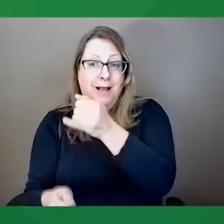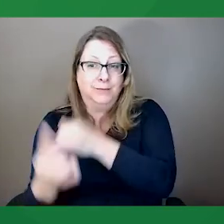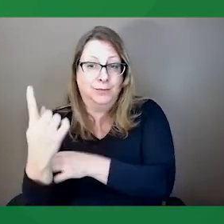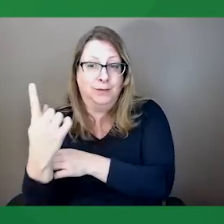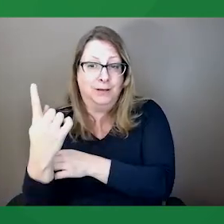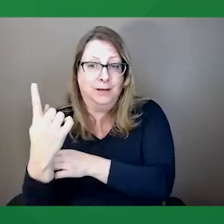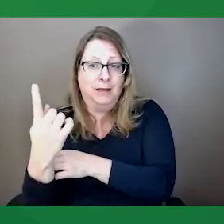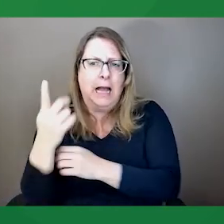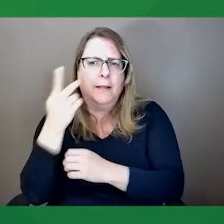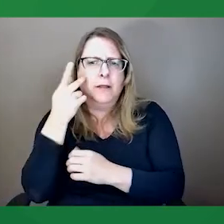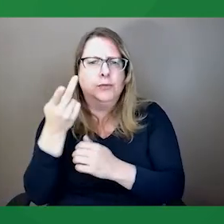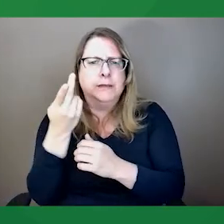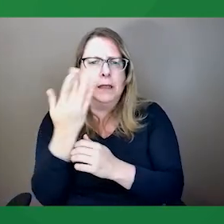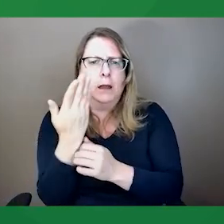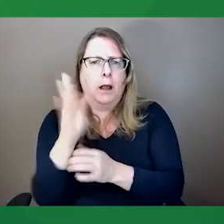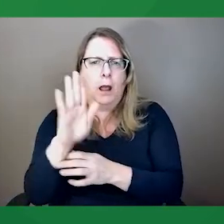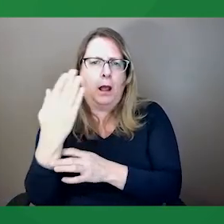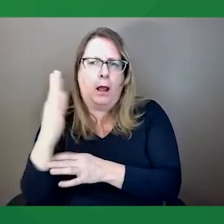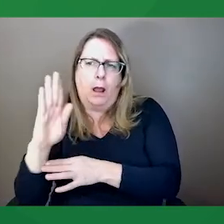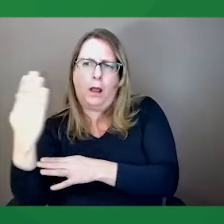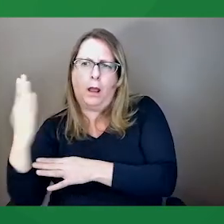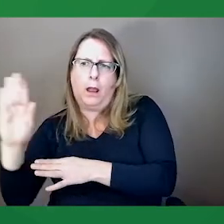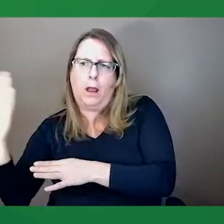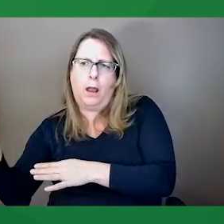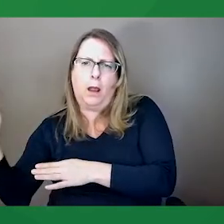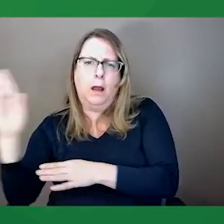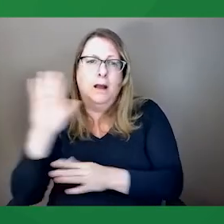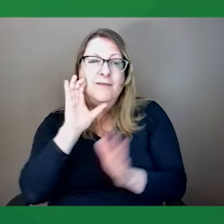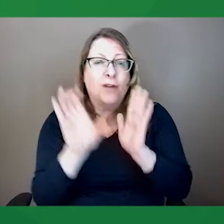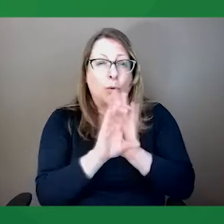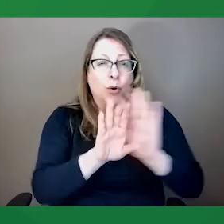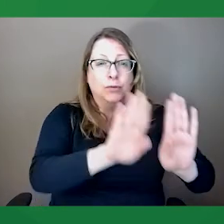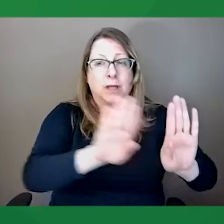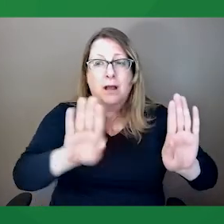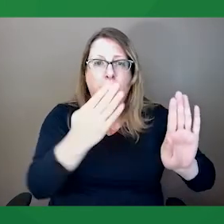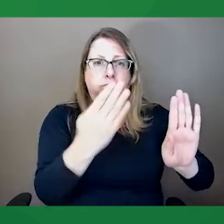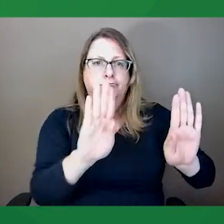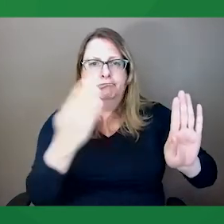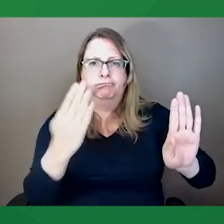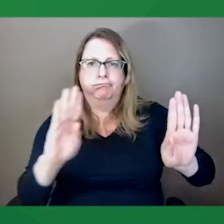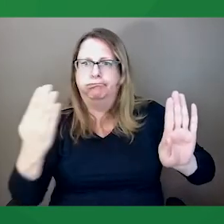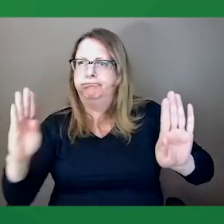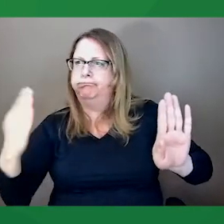'cause you wanna click in the last one and then you're moving your mouse and then you start seeing all the flickering